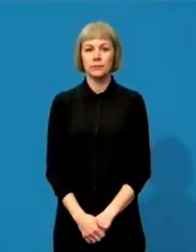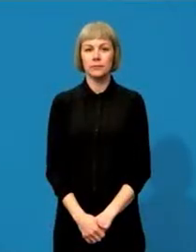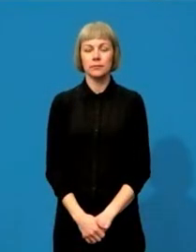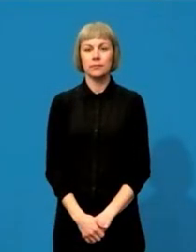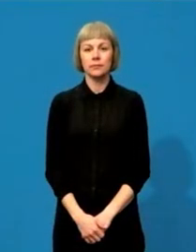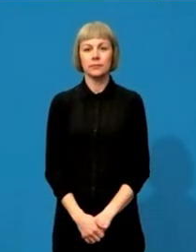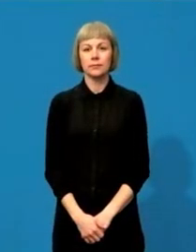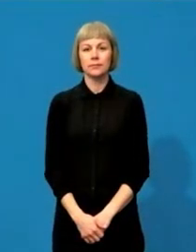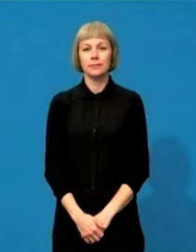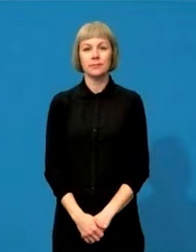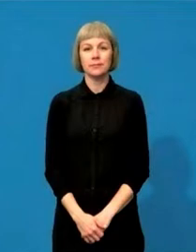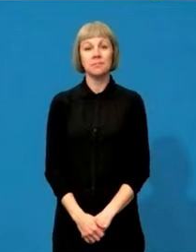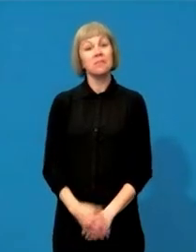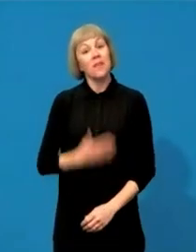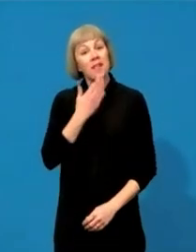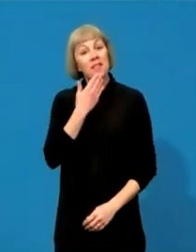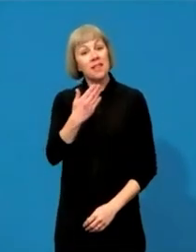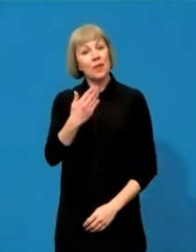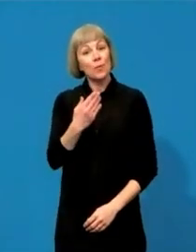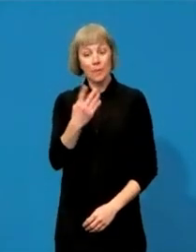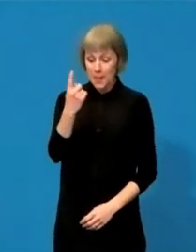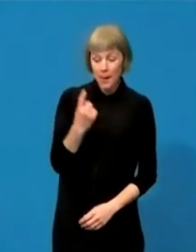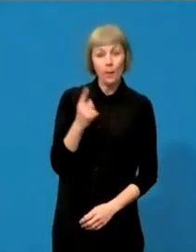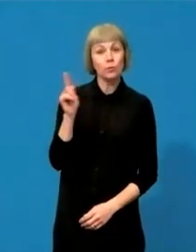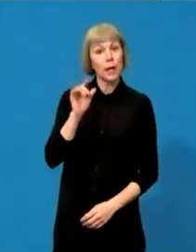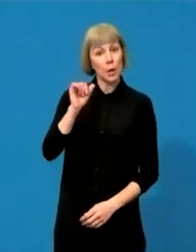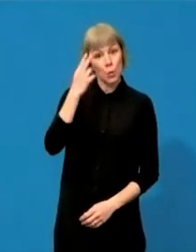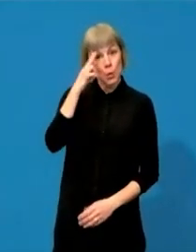for joining me this morning. Your name is Eric Bedford.